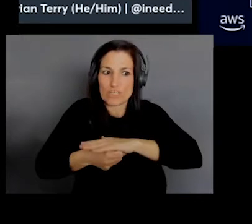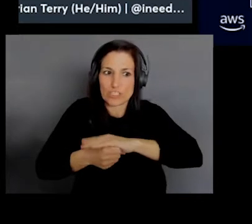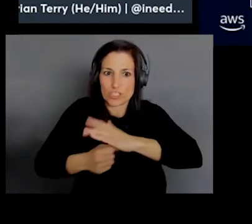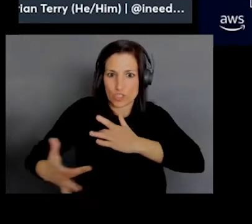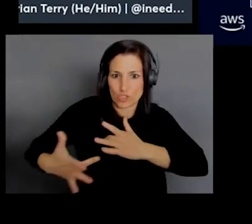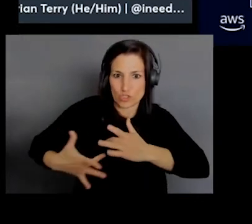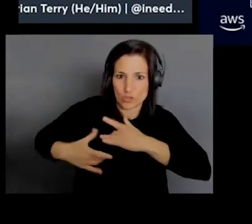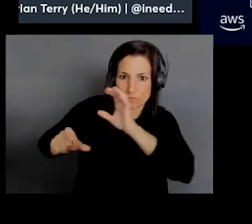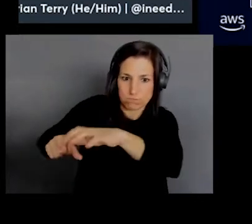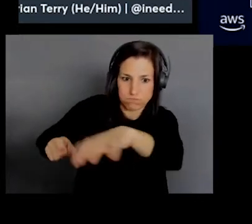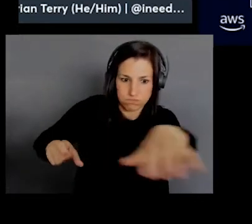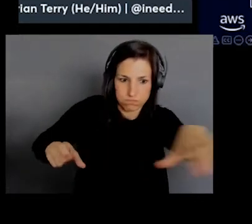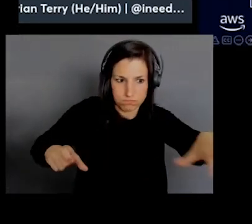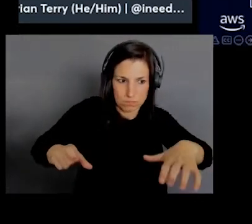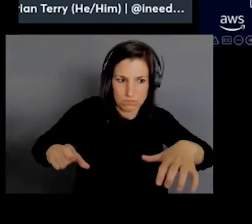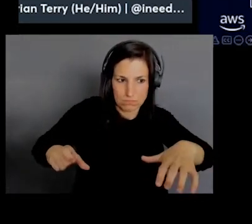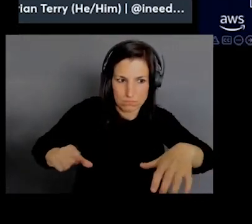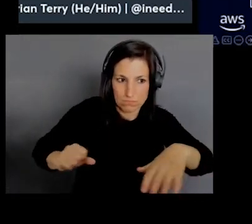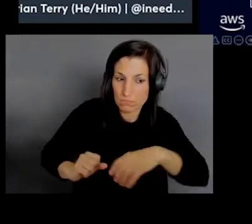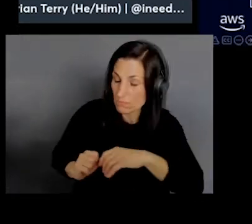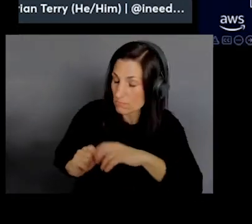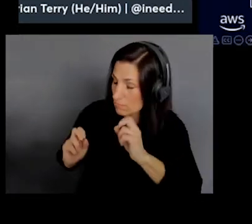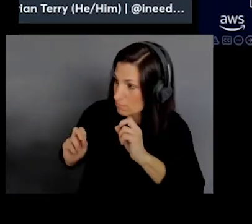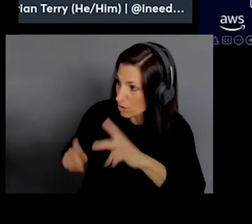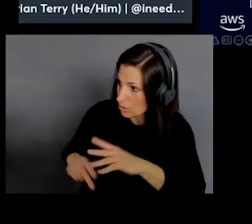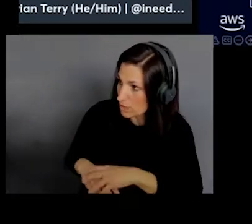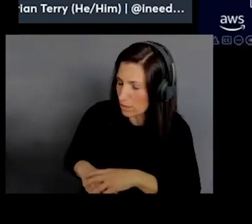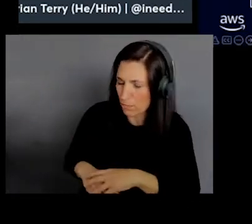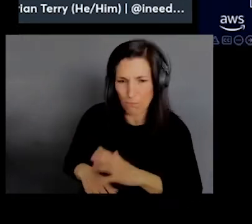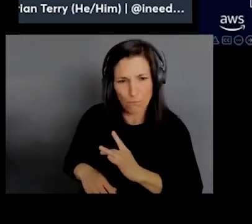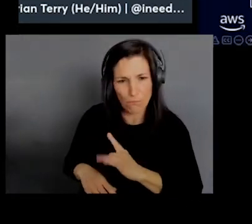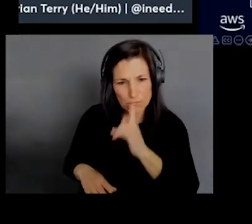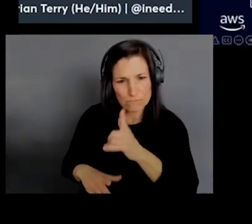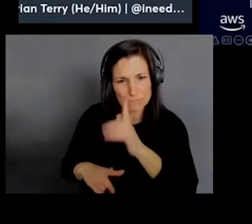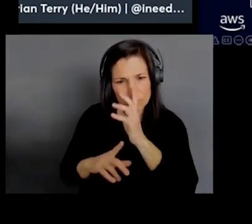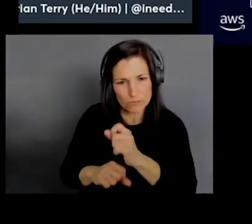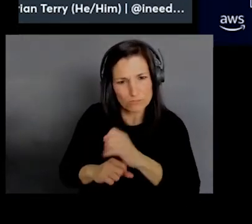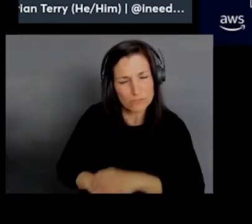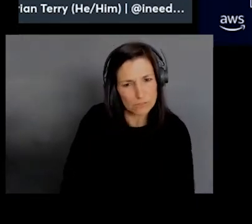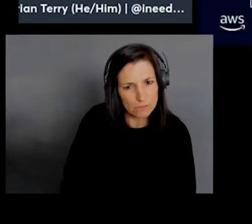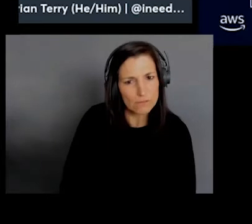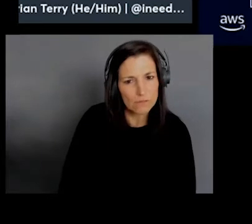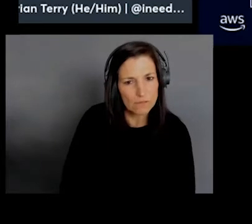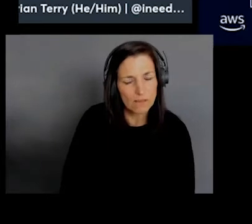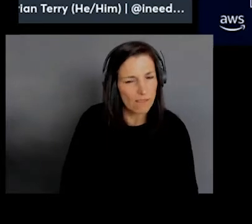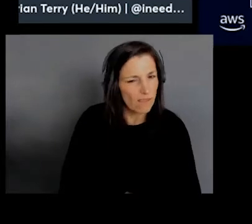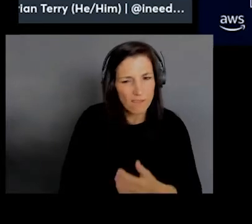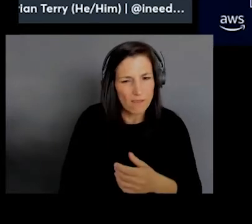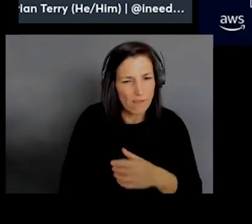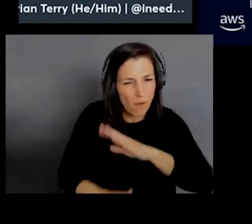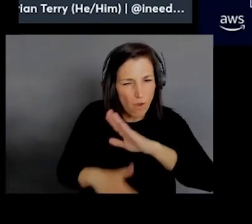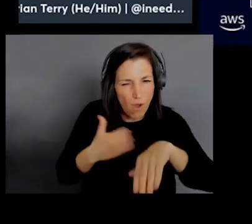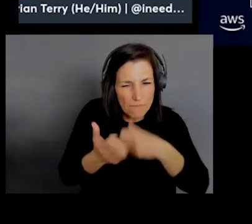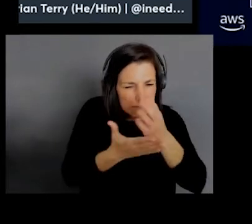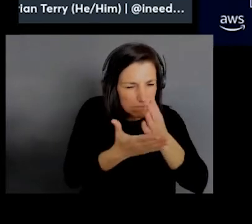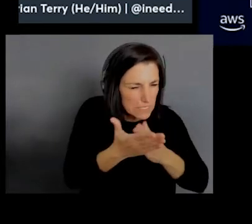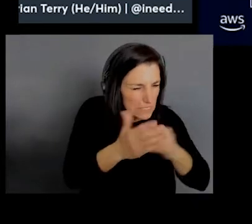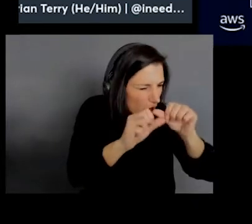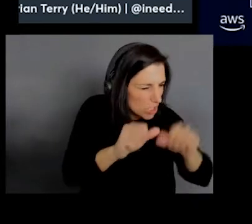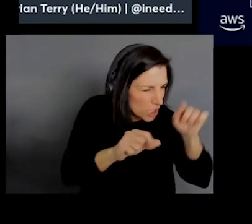Okay. Yeah, this is super interesting. I love it how like, all these pieces of this architecture is completely decoupled.